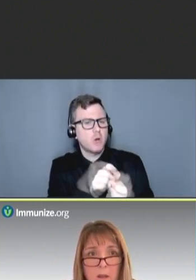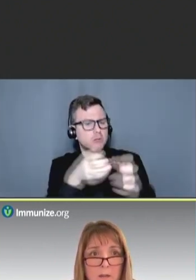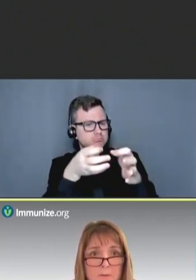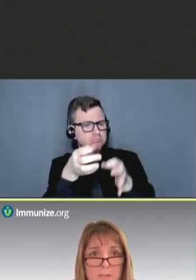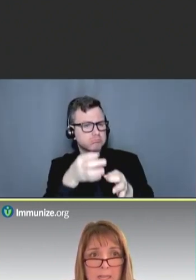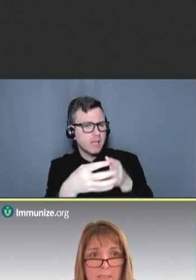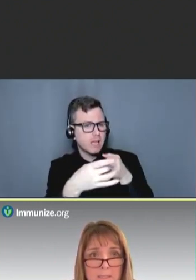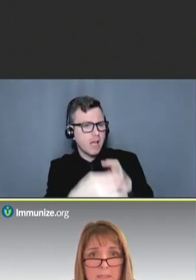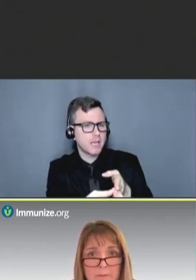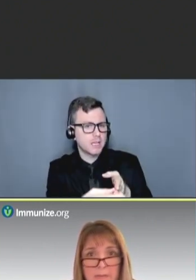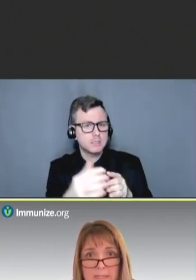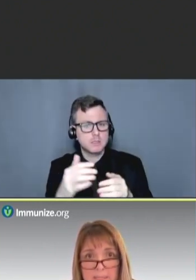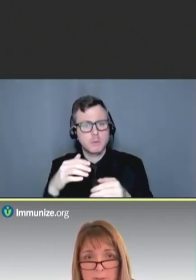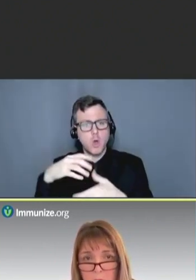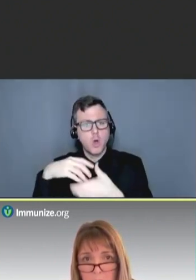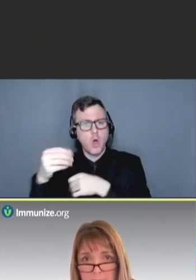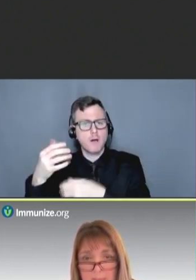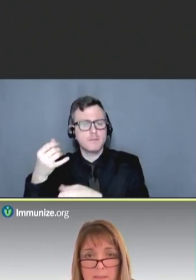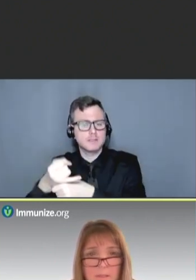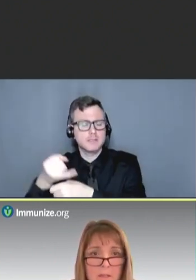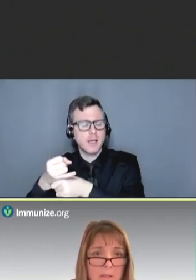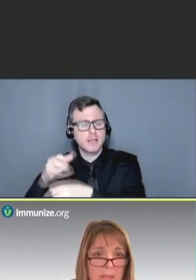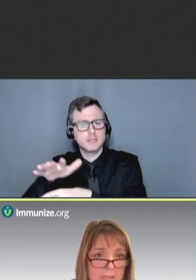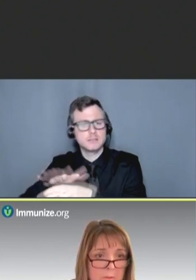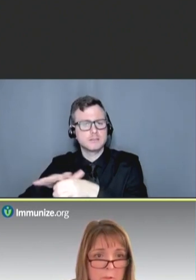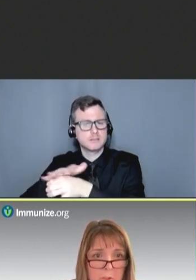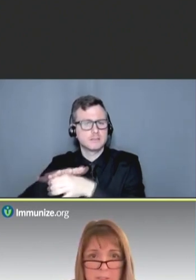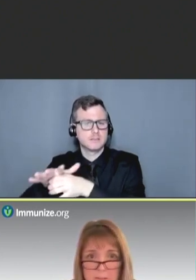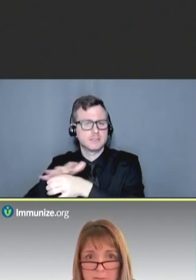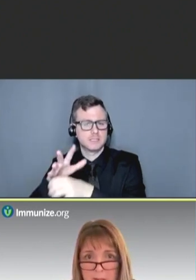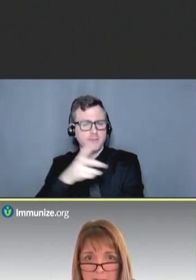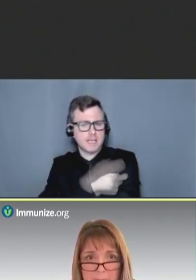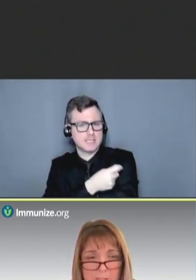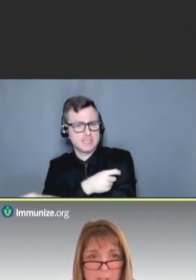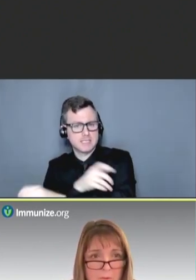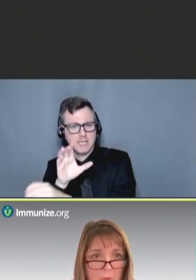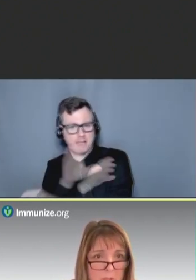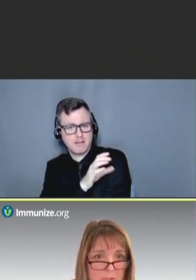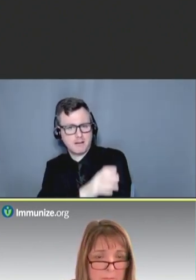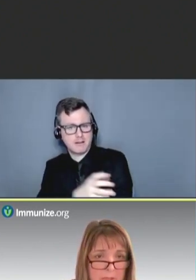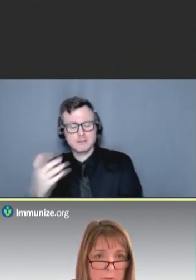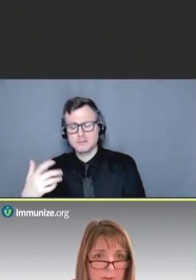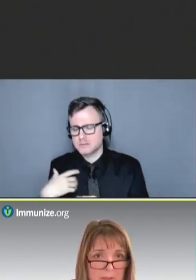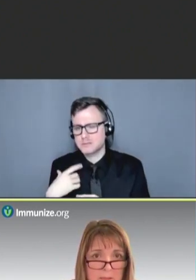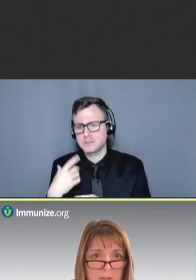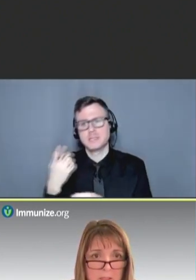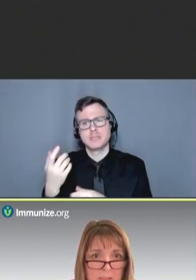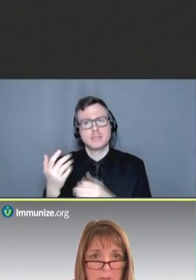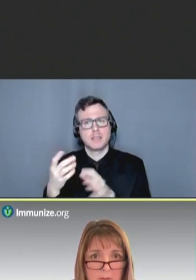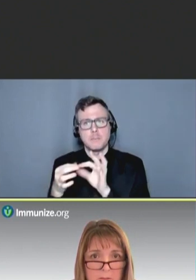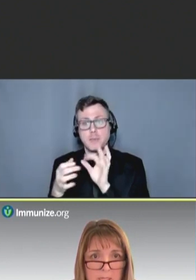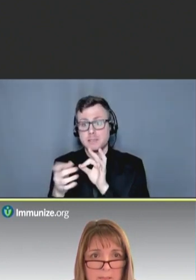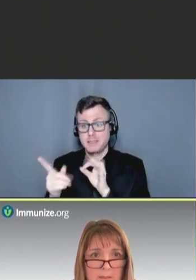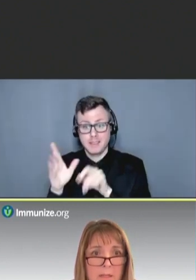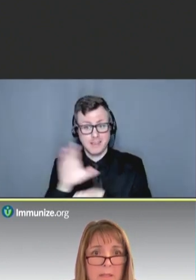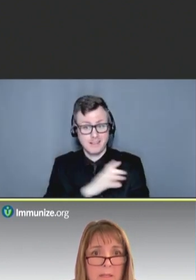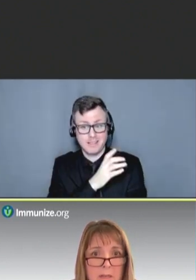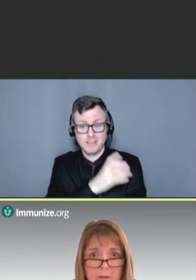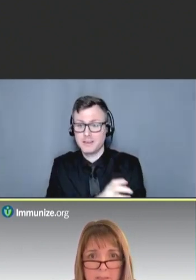off site vaccination clinics. And as was just mentioned, of course, making sure that these clinics are done in a very